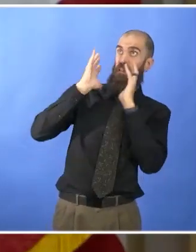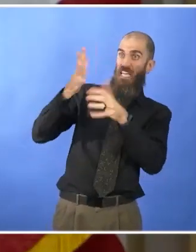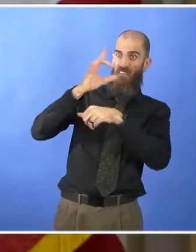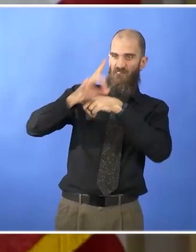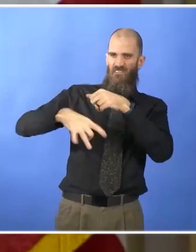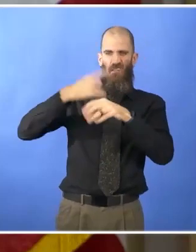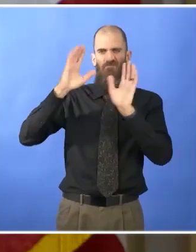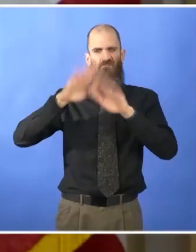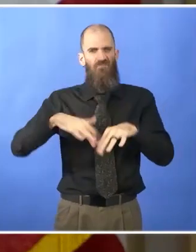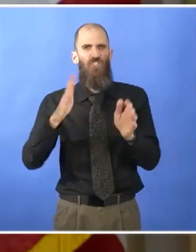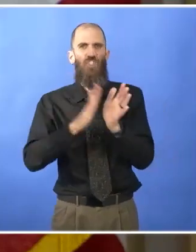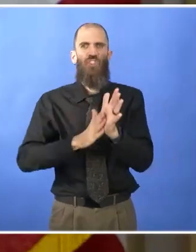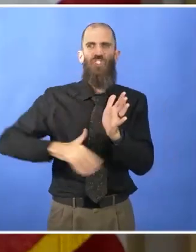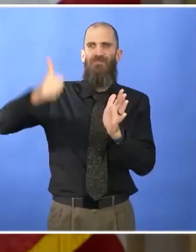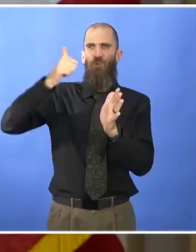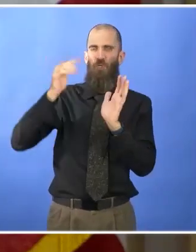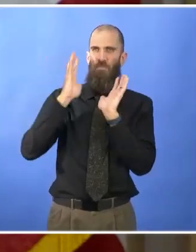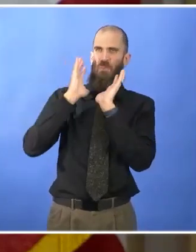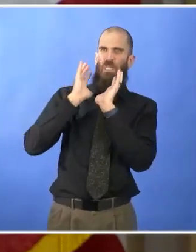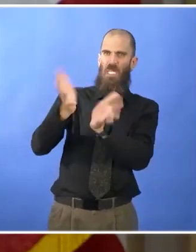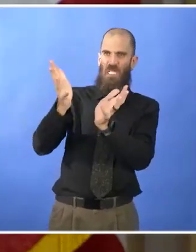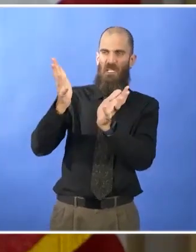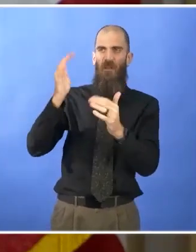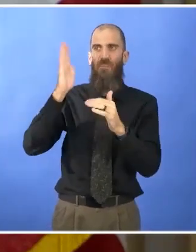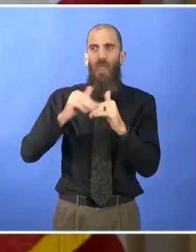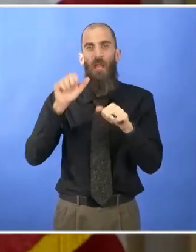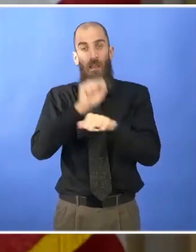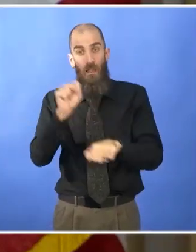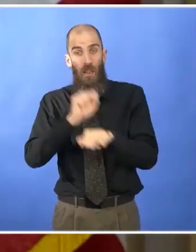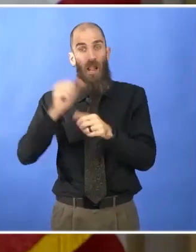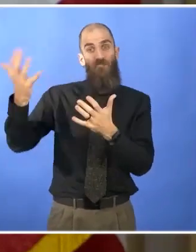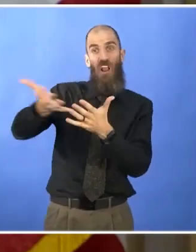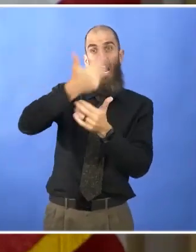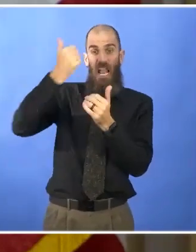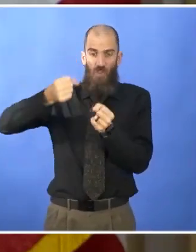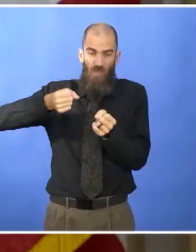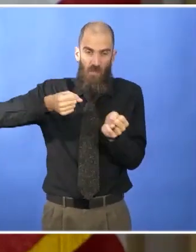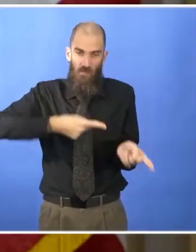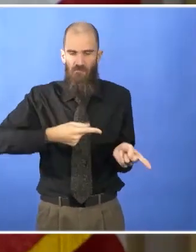LIKE VANGUARD ONE, THEY STAY IN ORBIT FOR DECADES, CAREENING